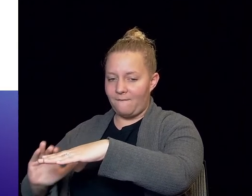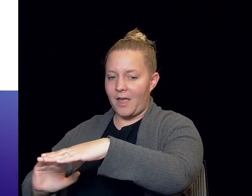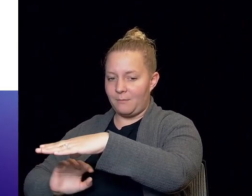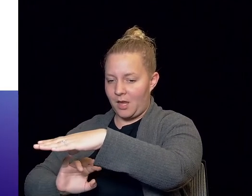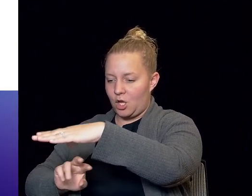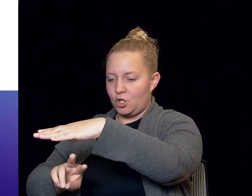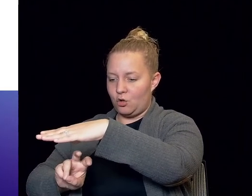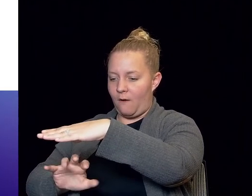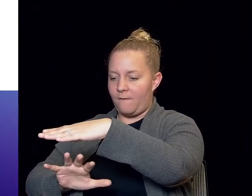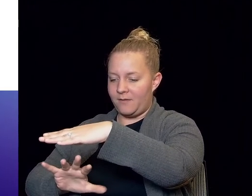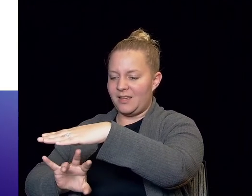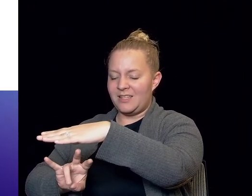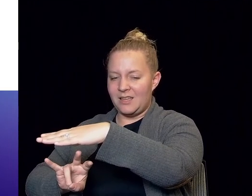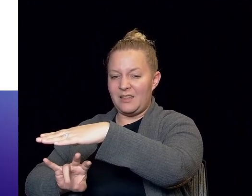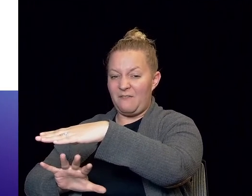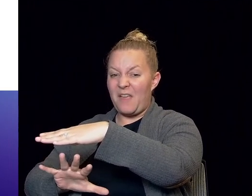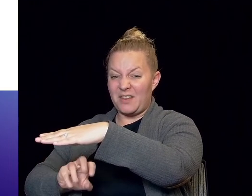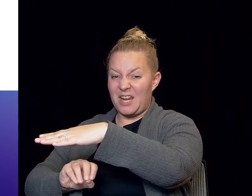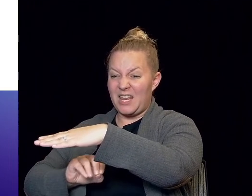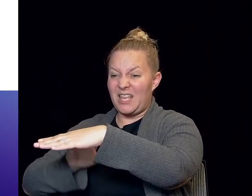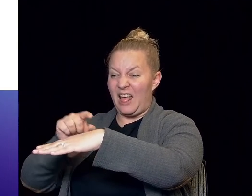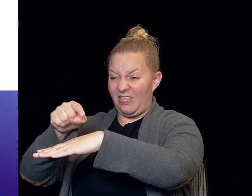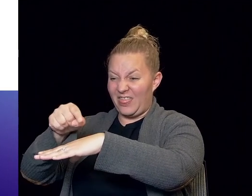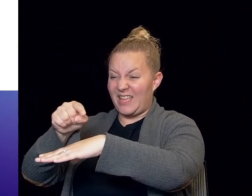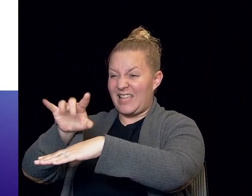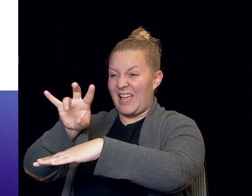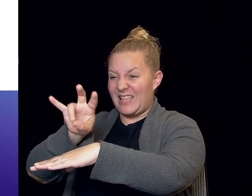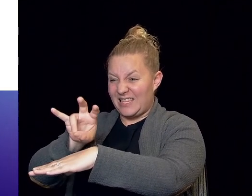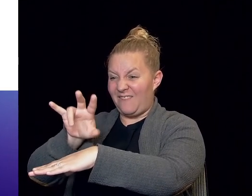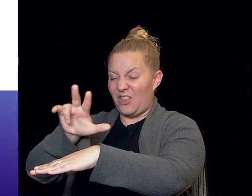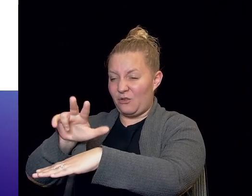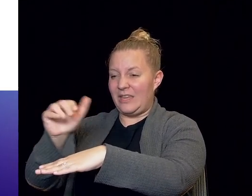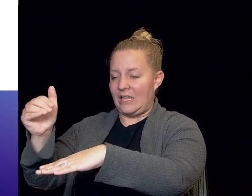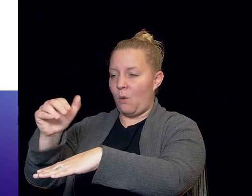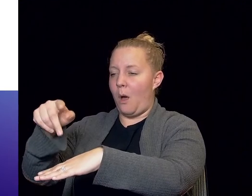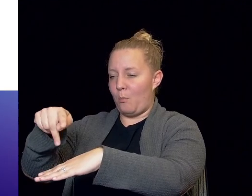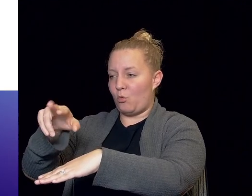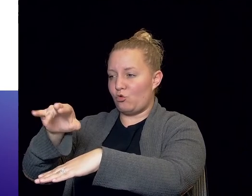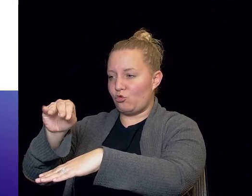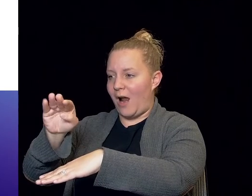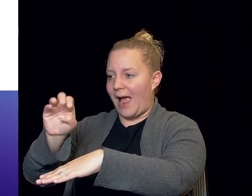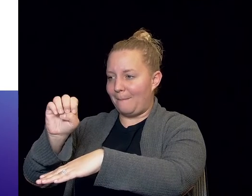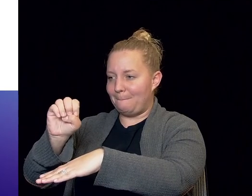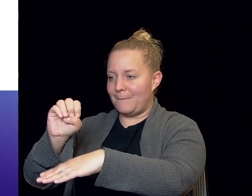there are no other multiples of 73 besides itself and 1. So, you just go ahead and box that in.